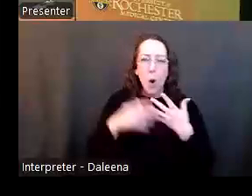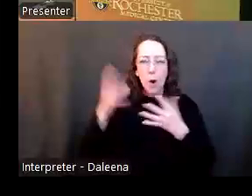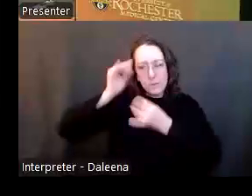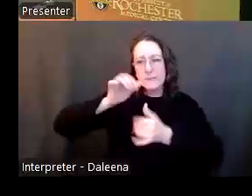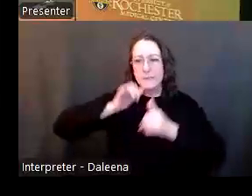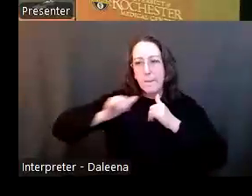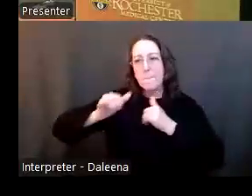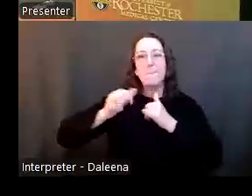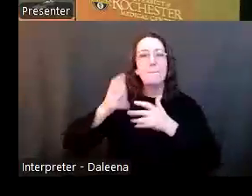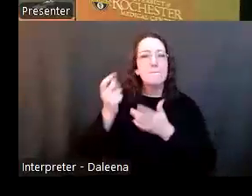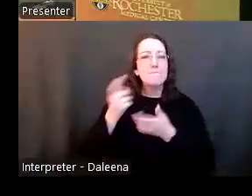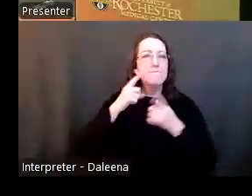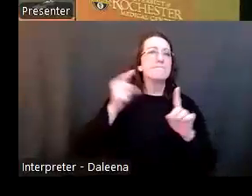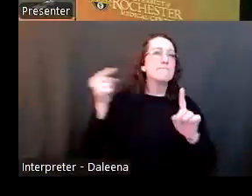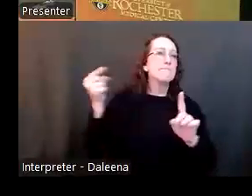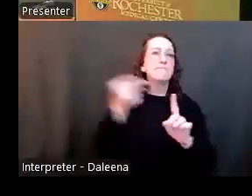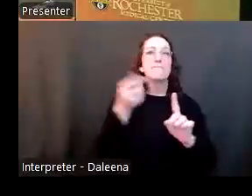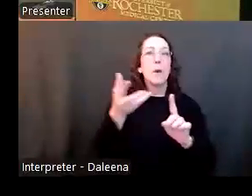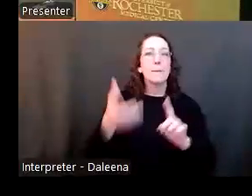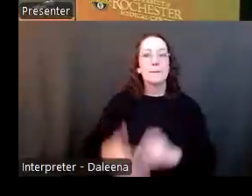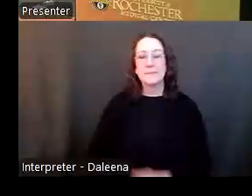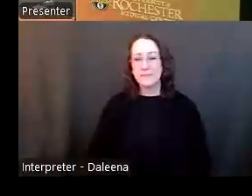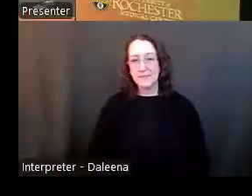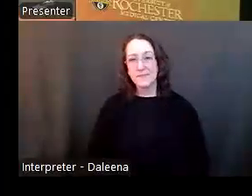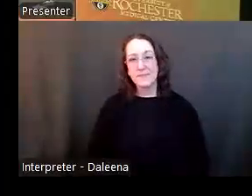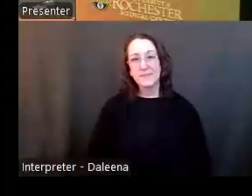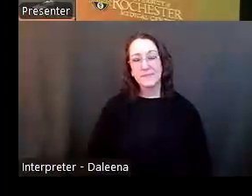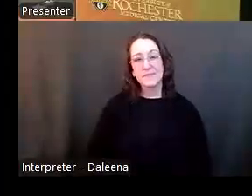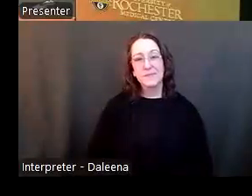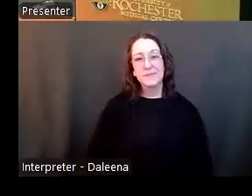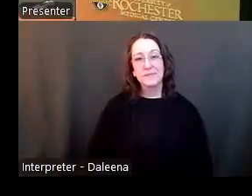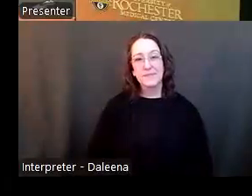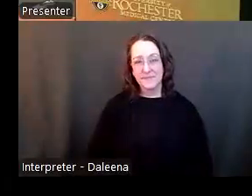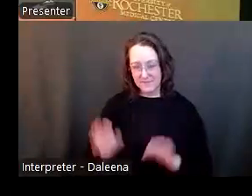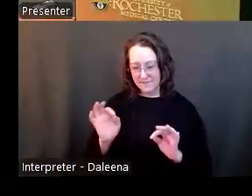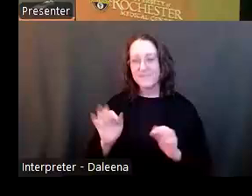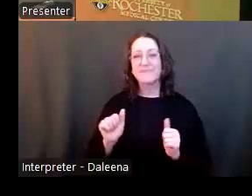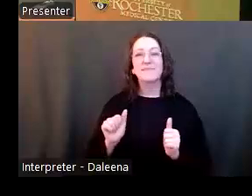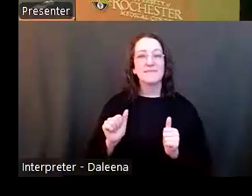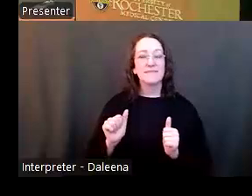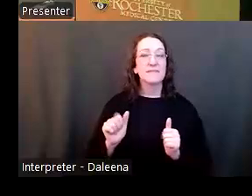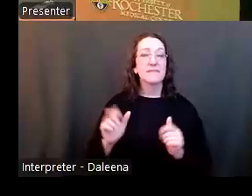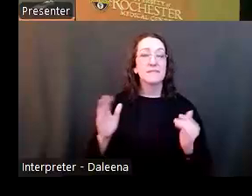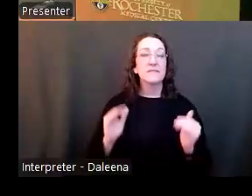trying to accomplish um there we go and then uh what we're going to talk about today are a couple